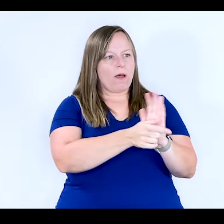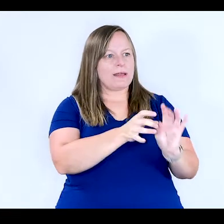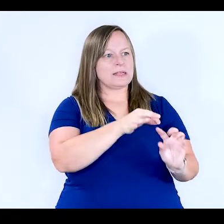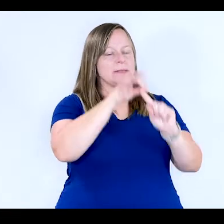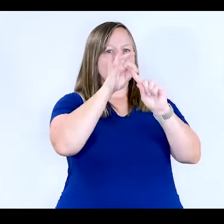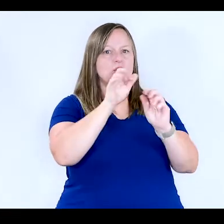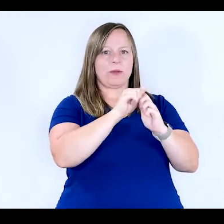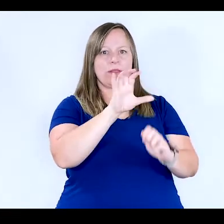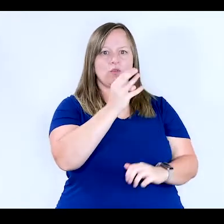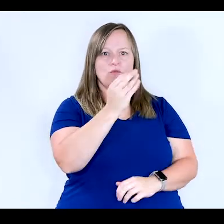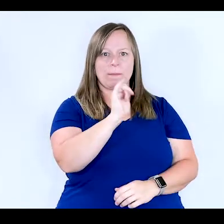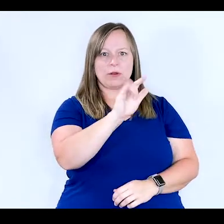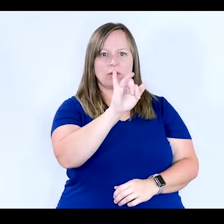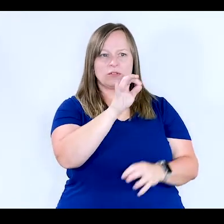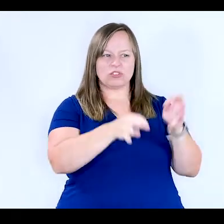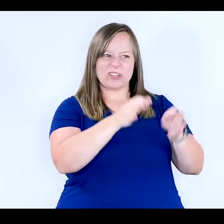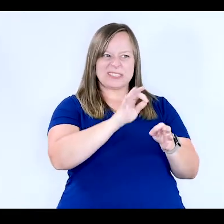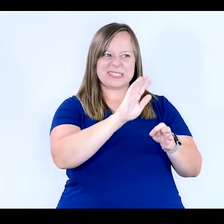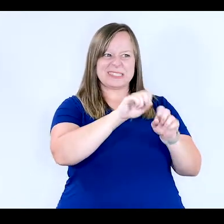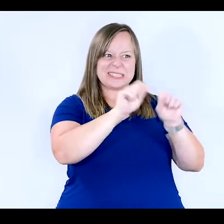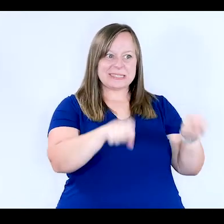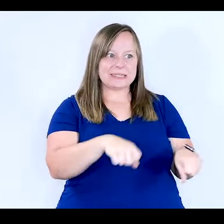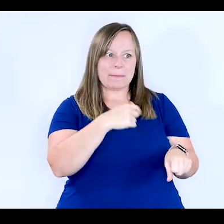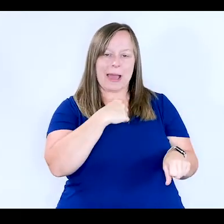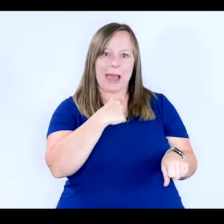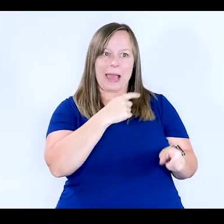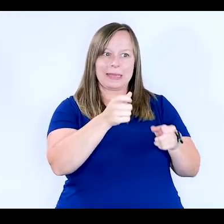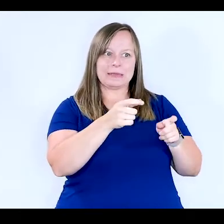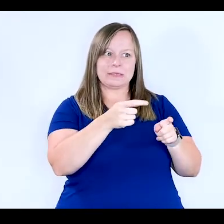dealing with the criminal justice system which is something that I deal with a